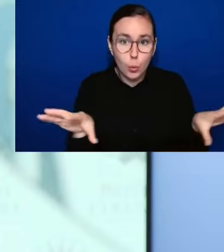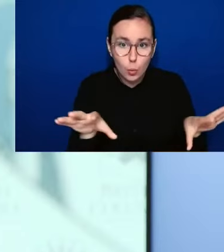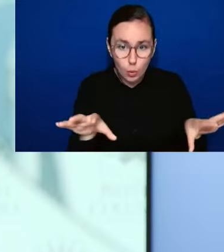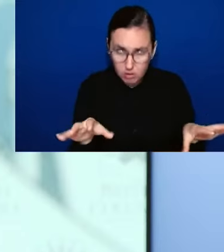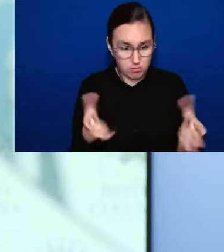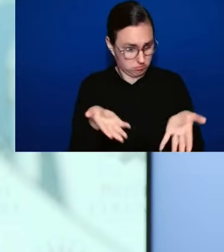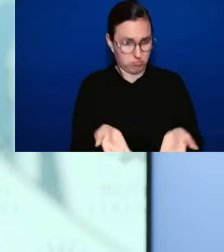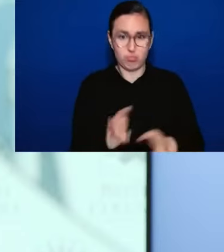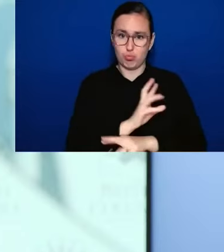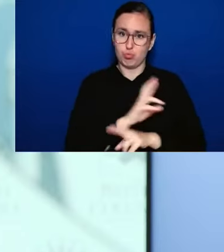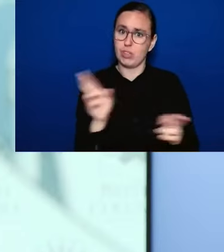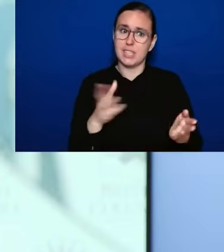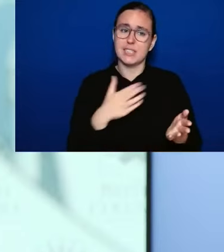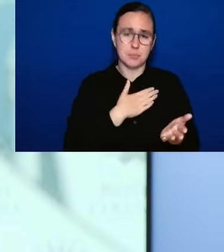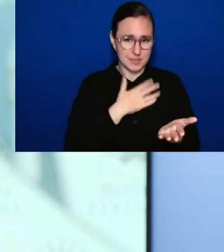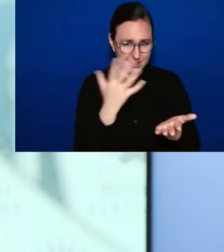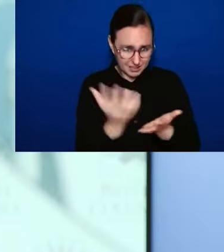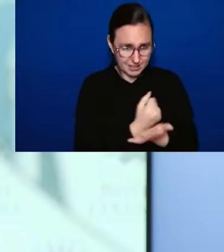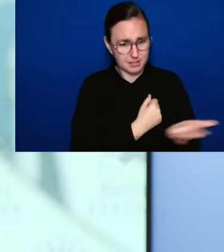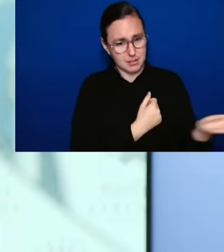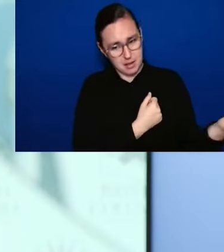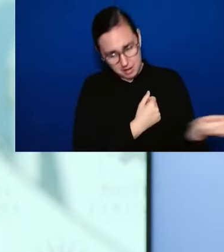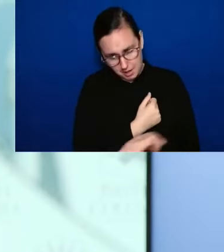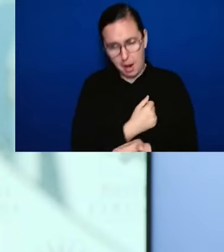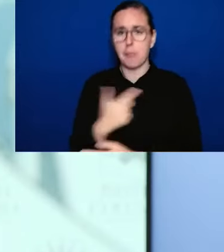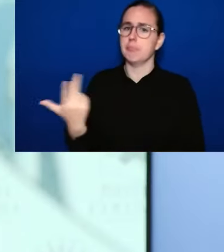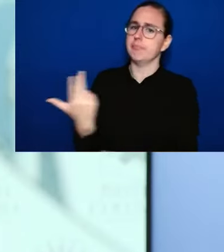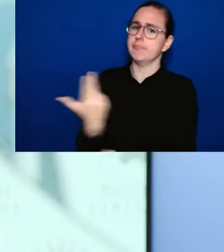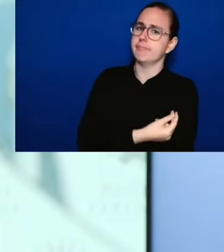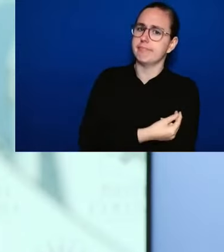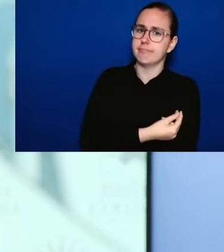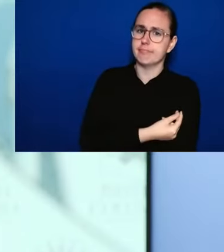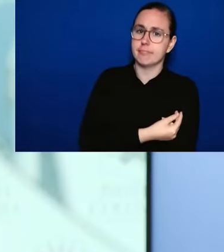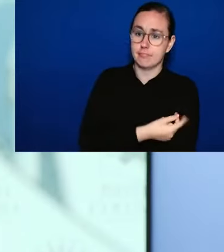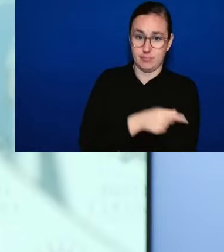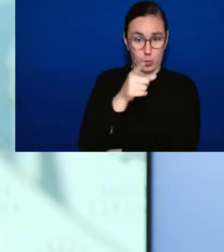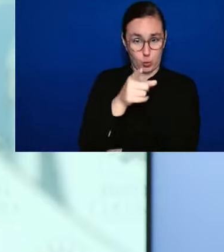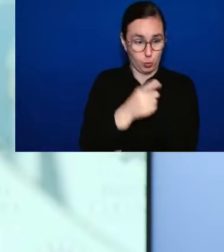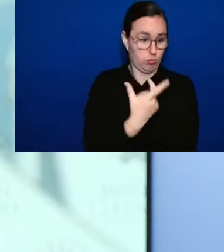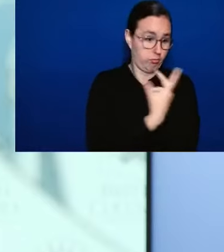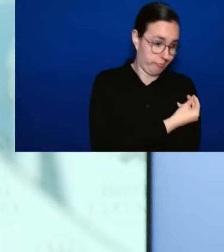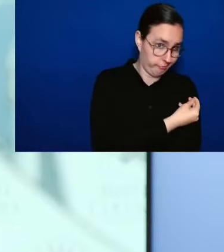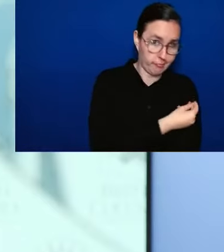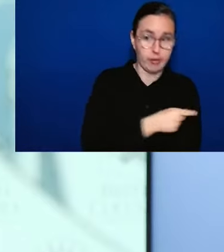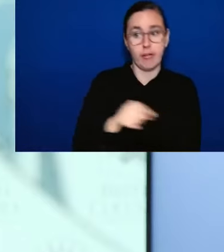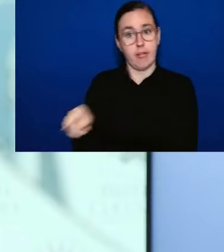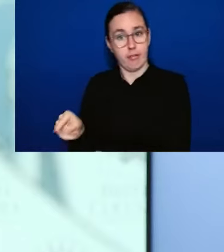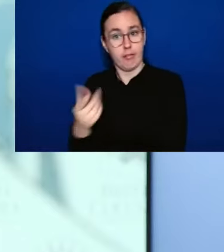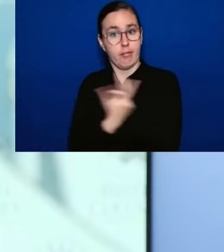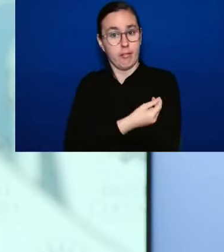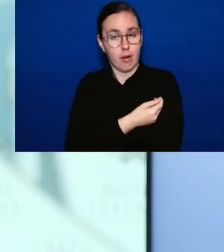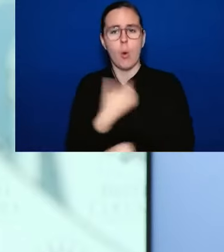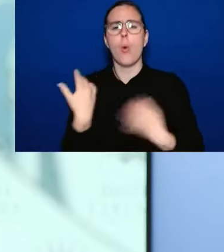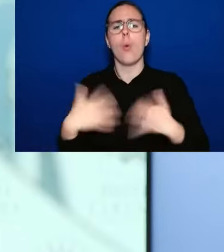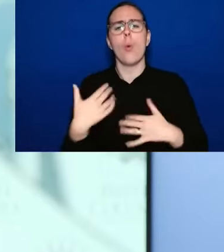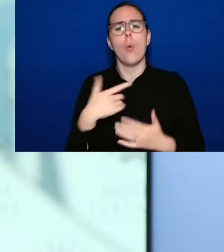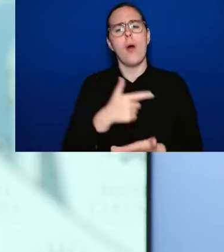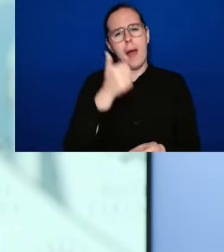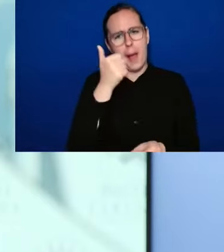against influence of. These are steps we can all take. But show solidarity in standing support